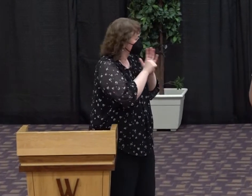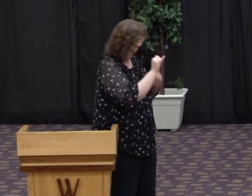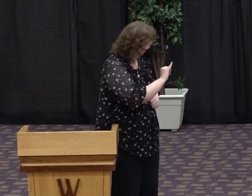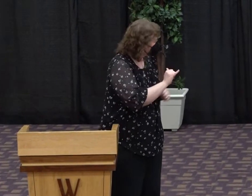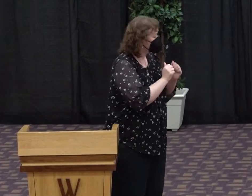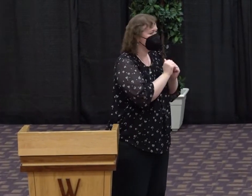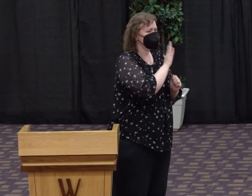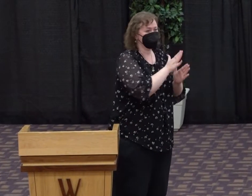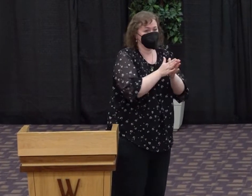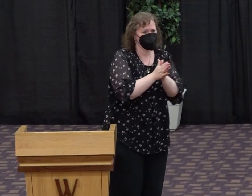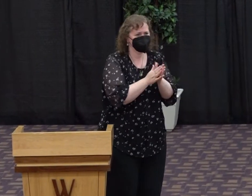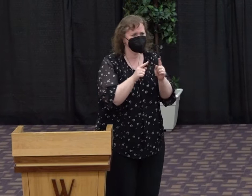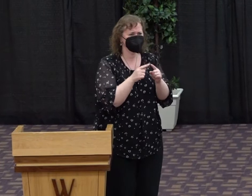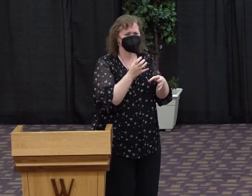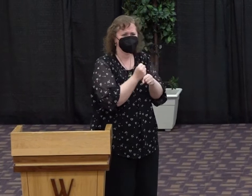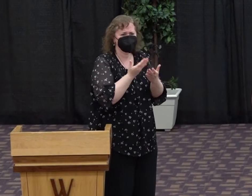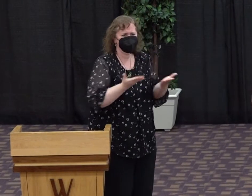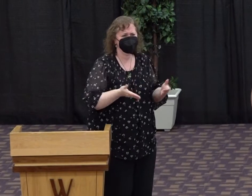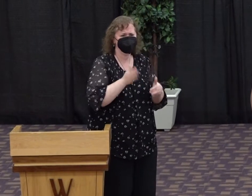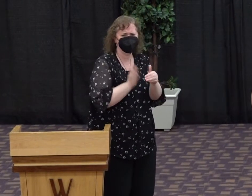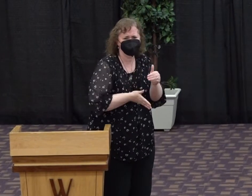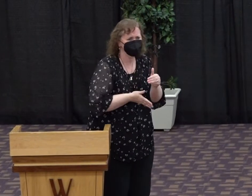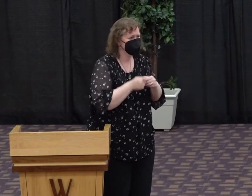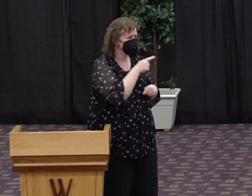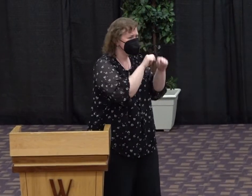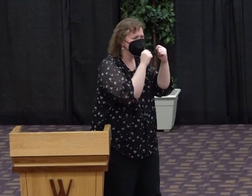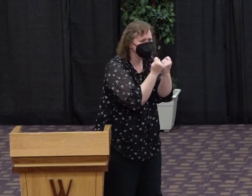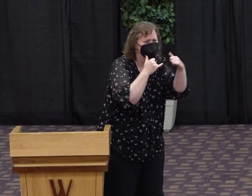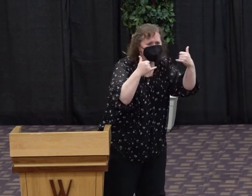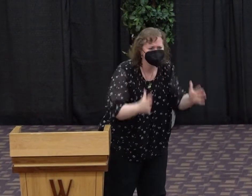Oh wow, Jelayah! I'm extremely impressed with your motivation to get things done!